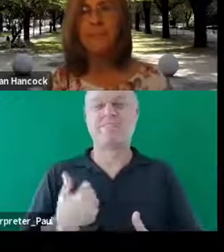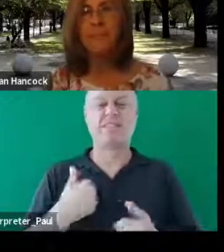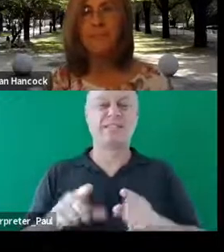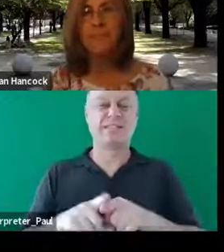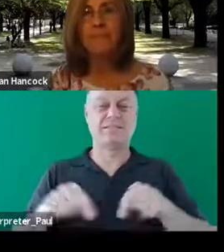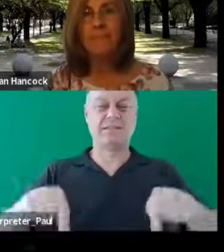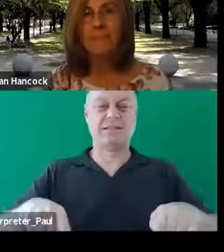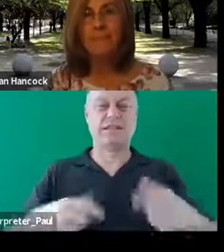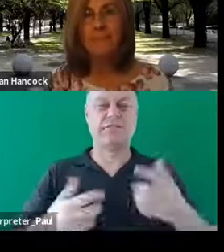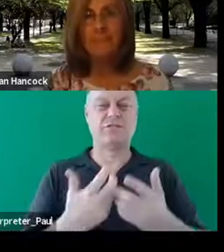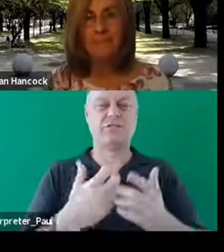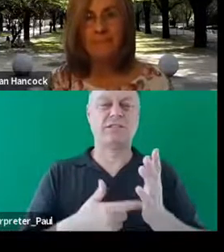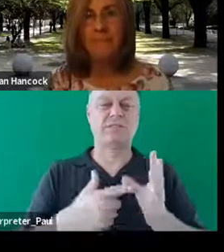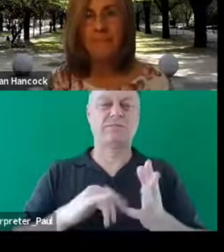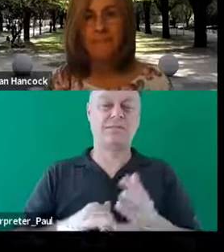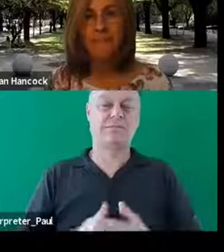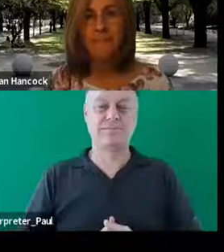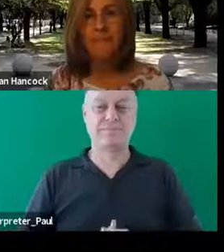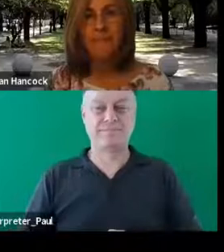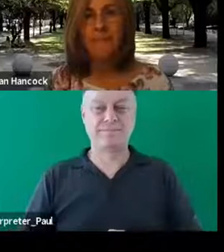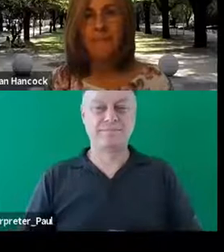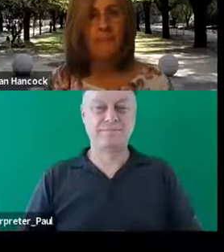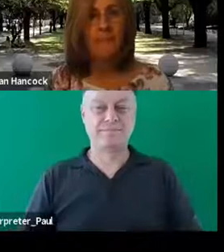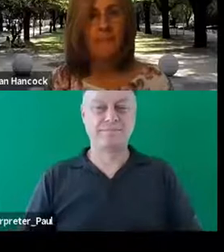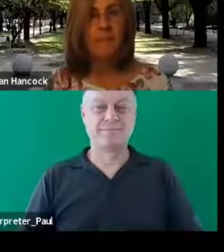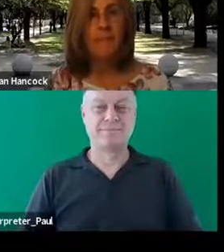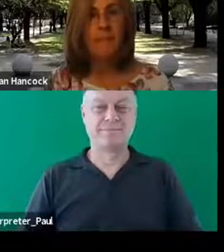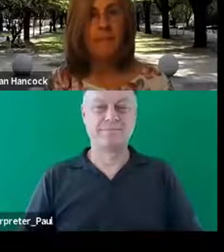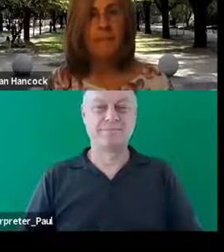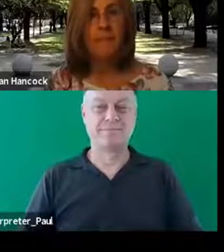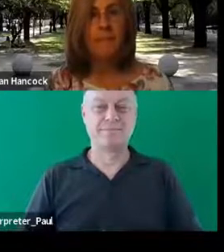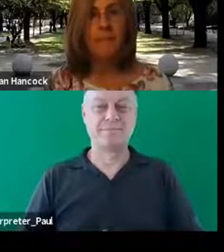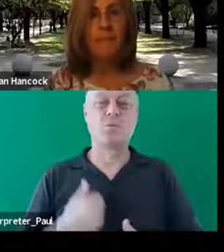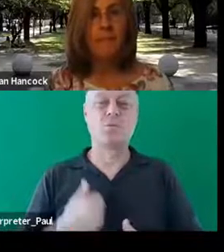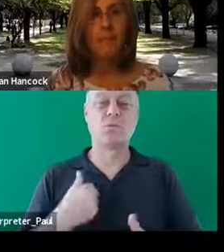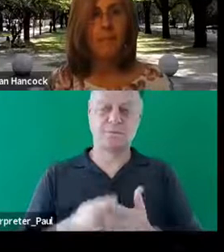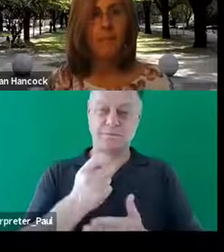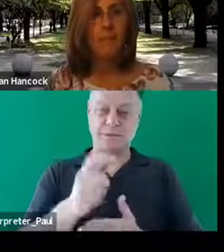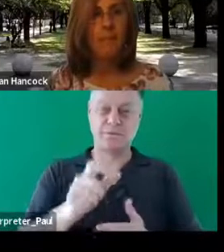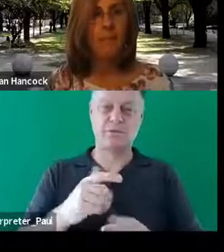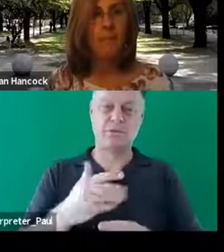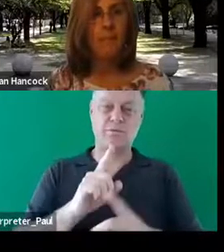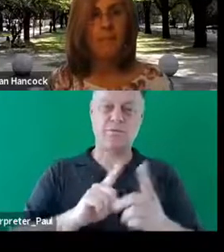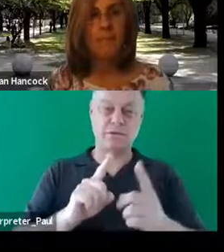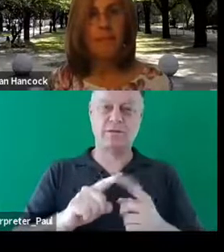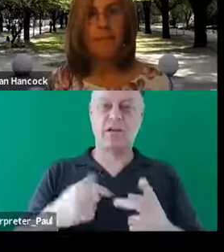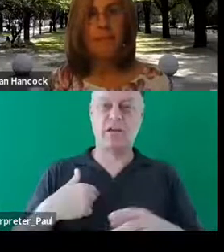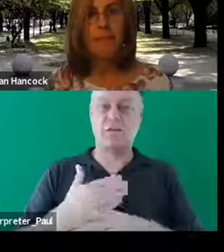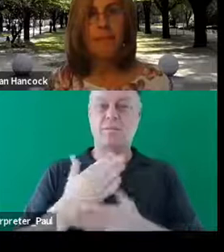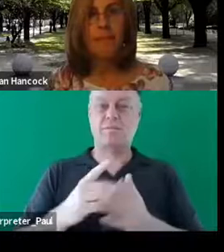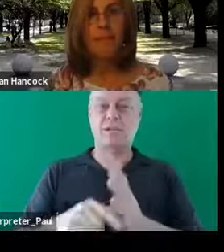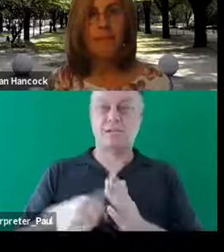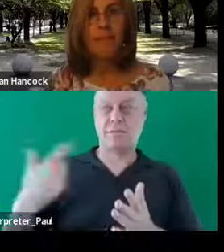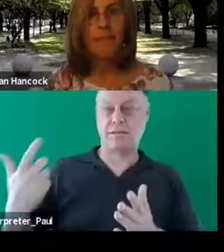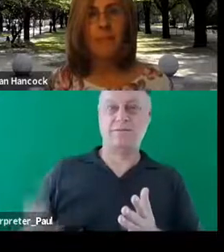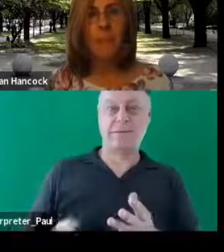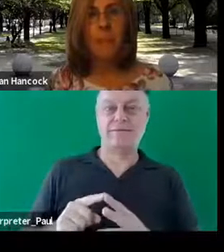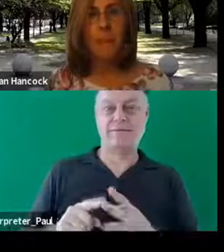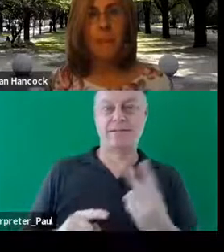UTAS as well and we too have paid mentors and pay for my part-time position. Okay. Now about